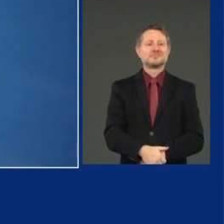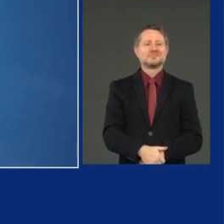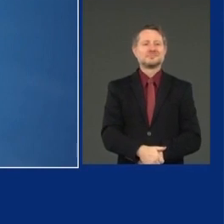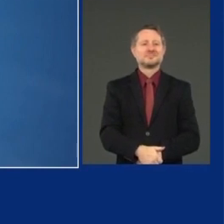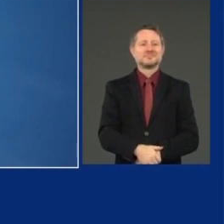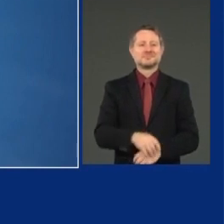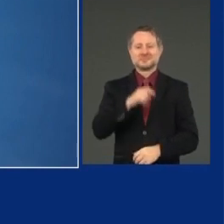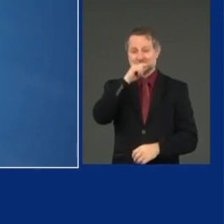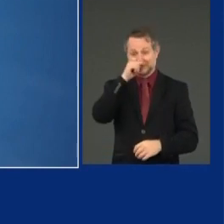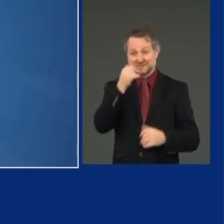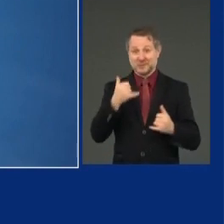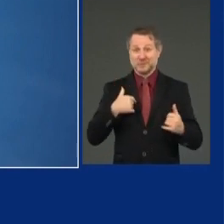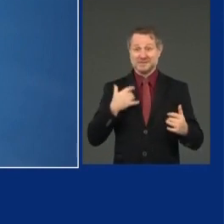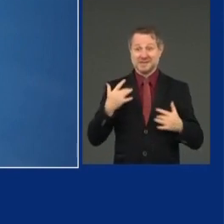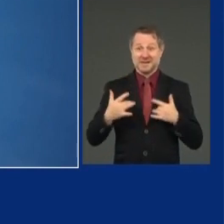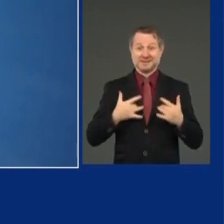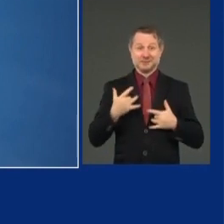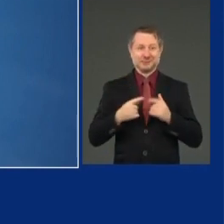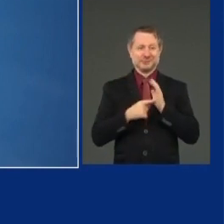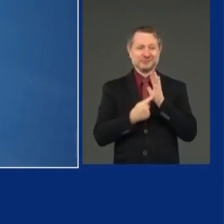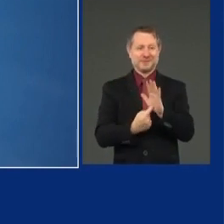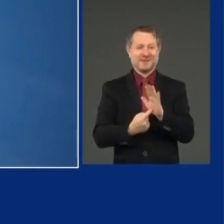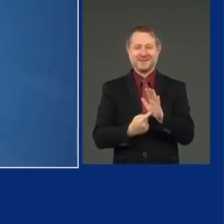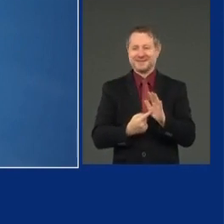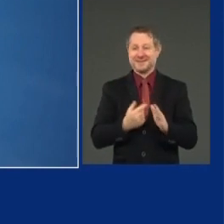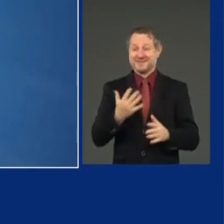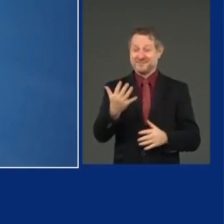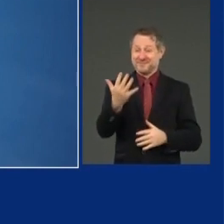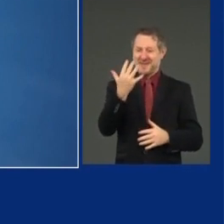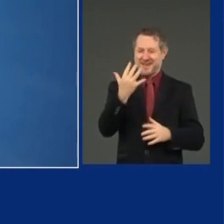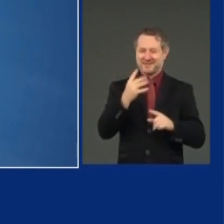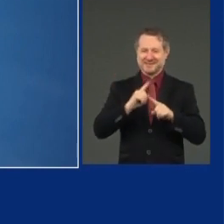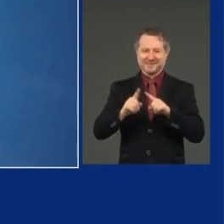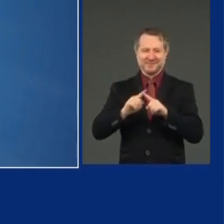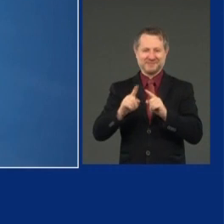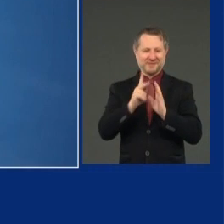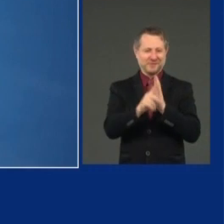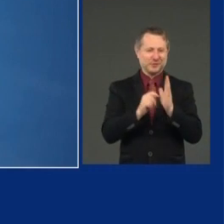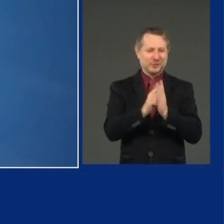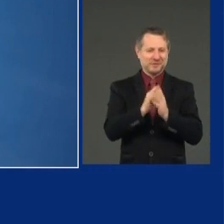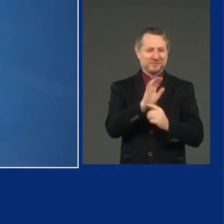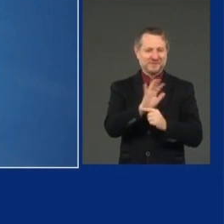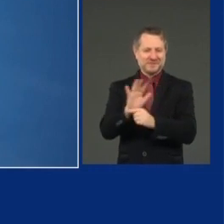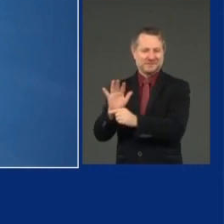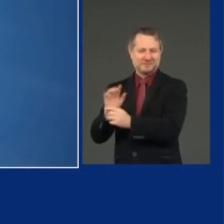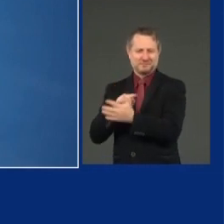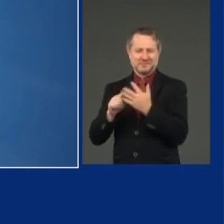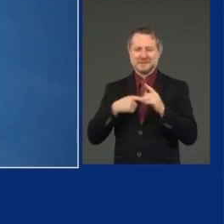REPORT.